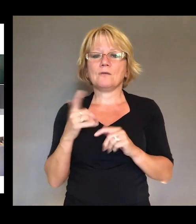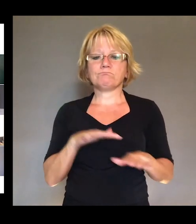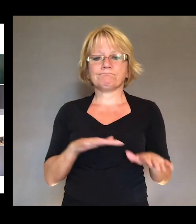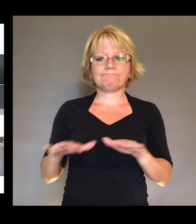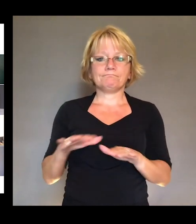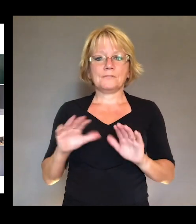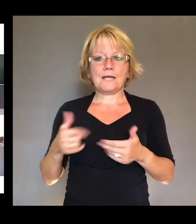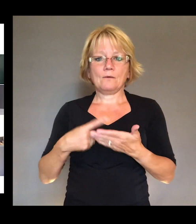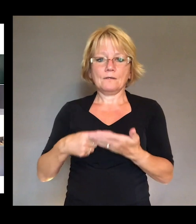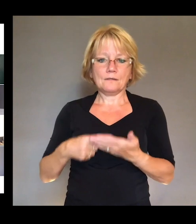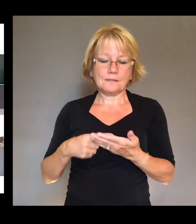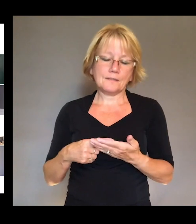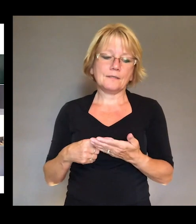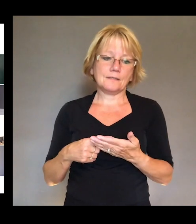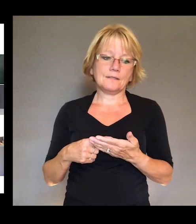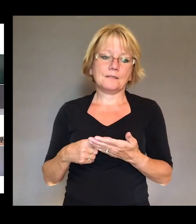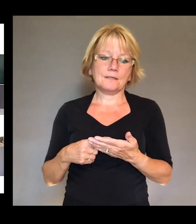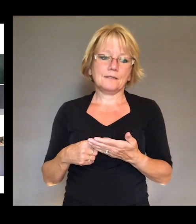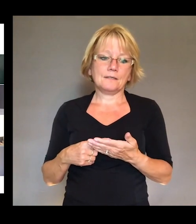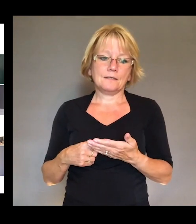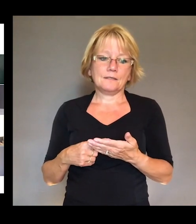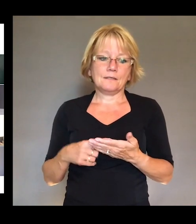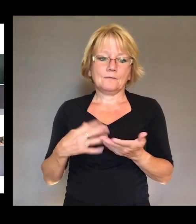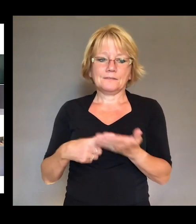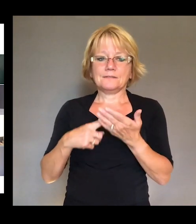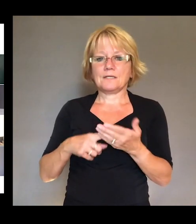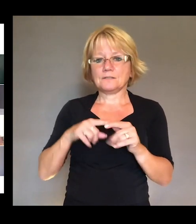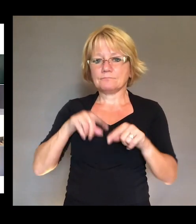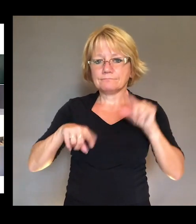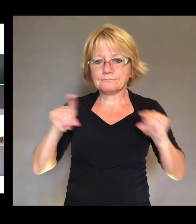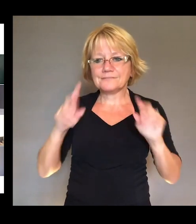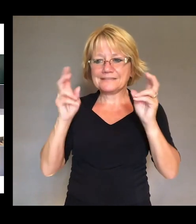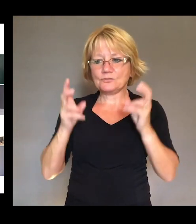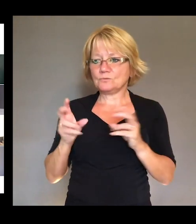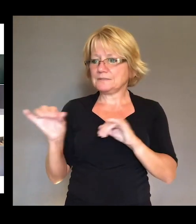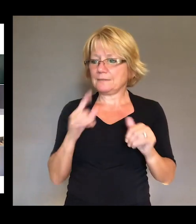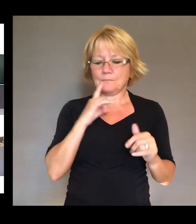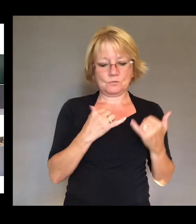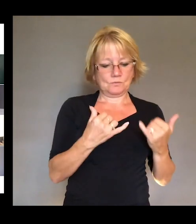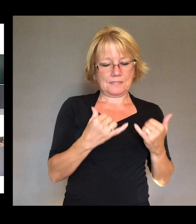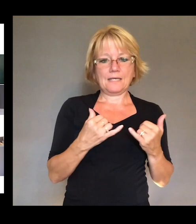a laid back way that we talk about exactly. I mean, we talk about all the issues that we've talked about in this forum today,